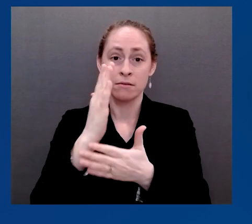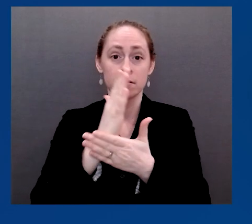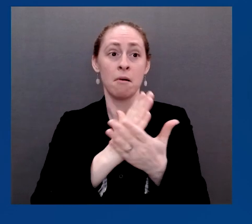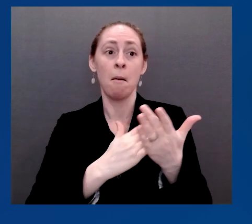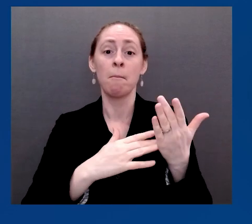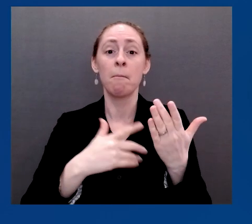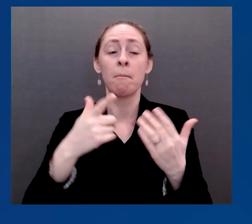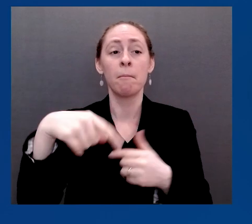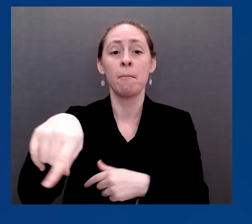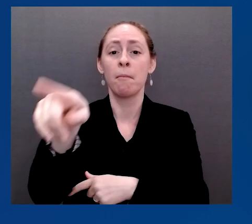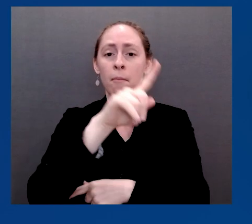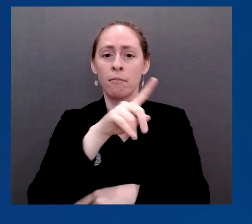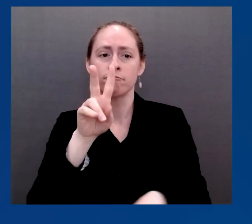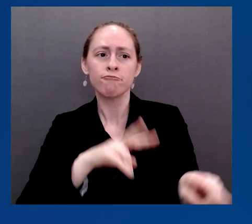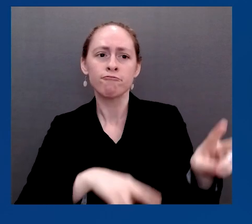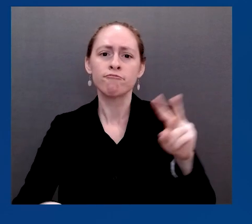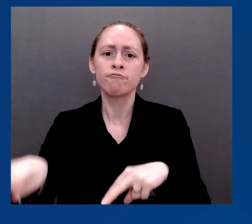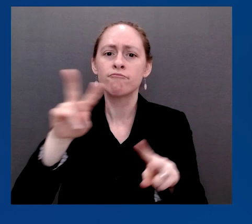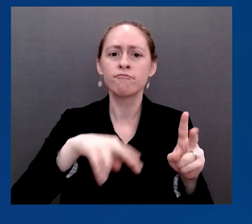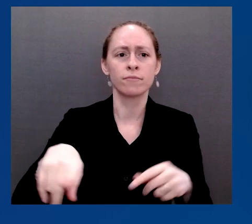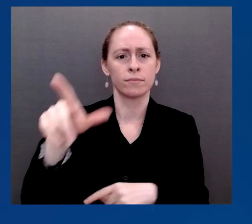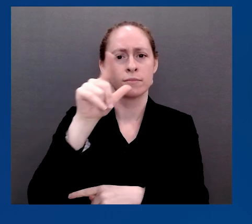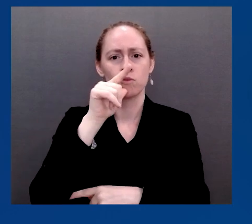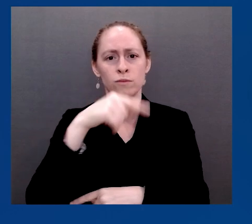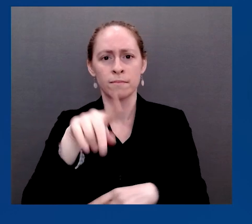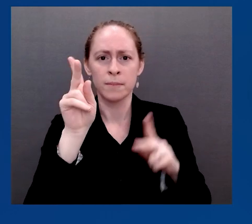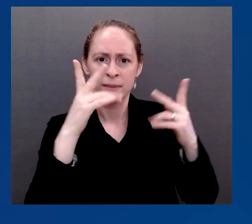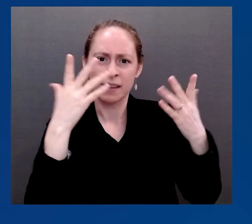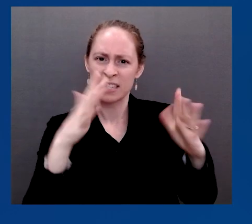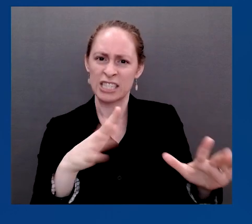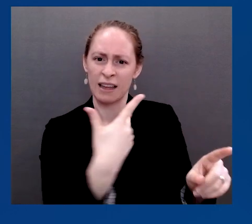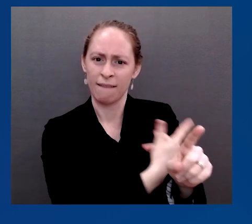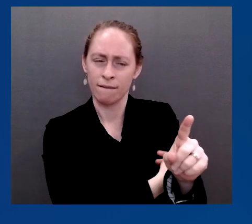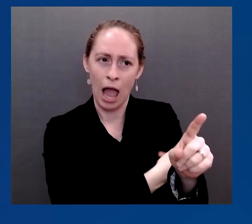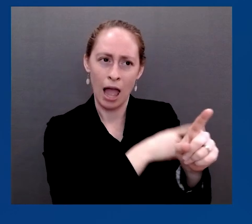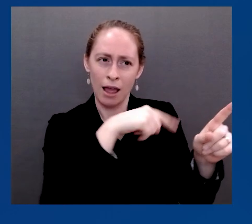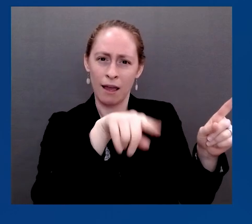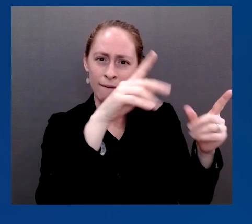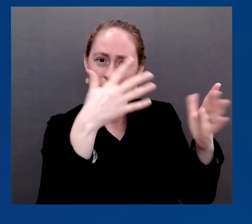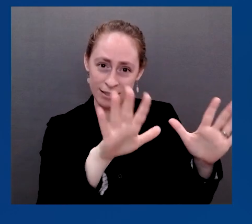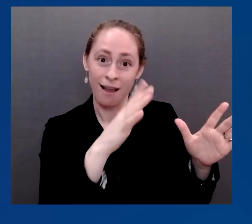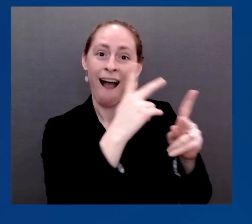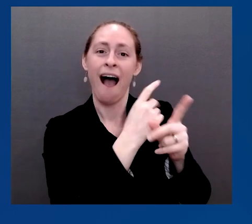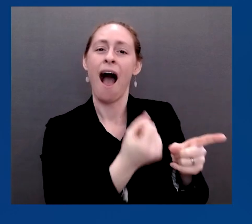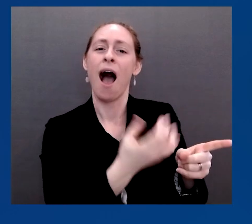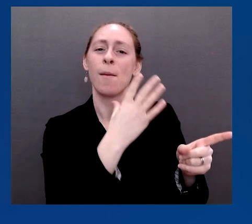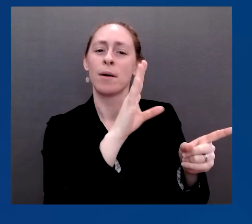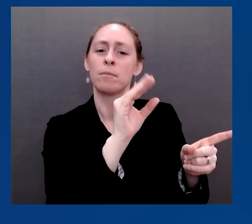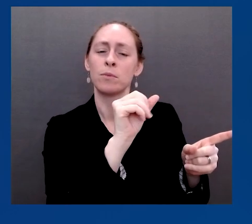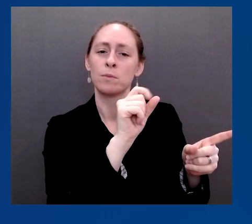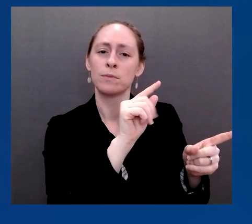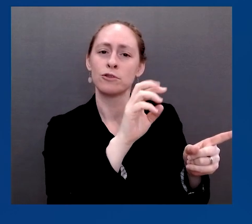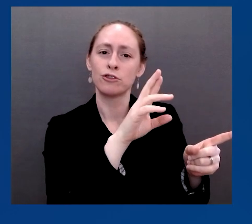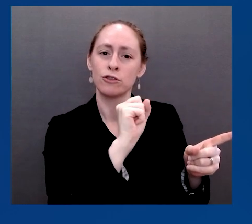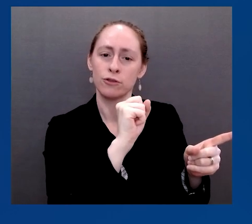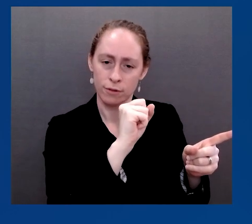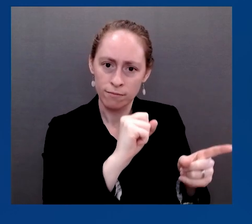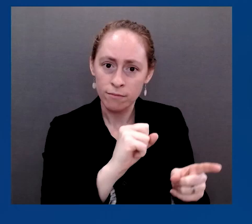while others look at the total U.S. adult population, even though not every adult is eligible for a booster shot yet.